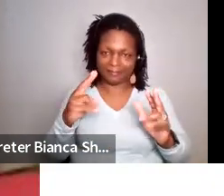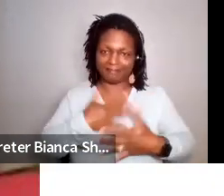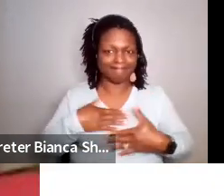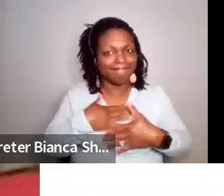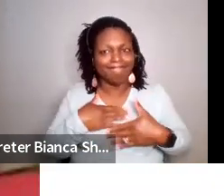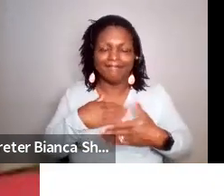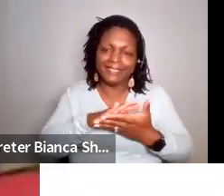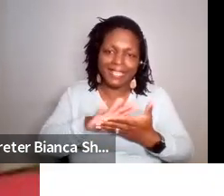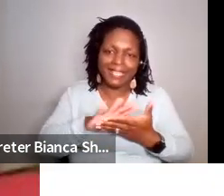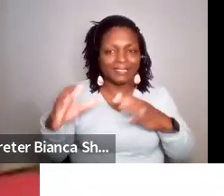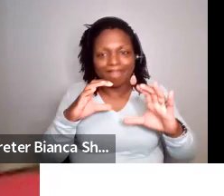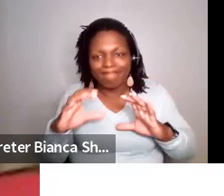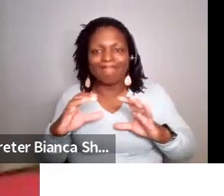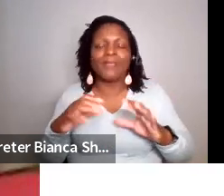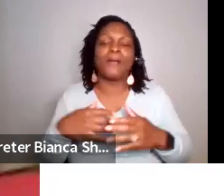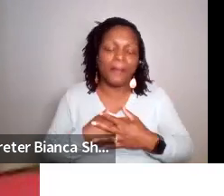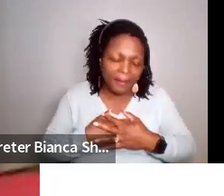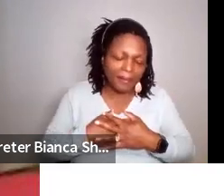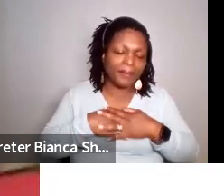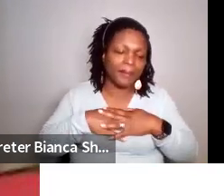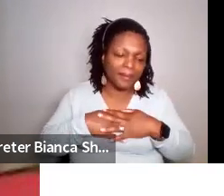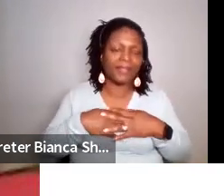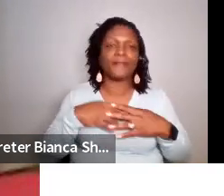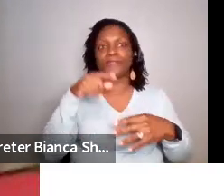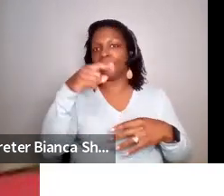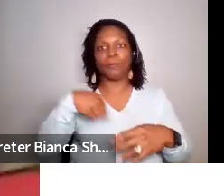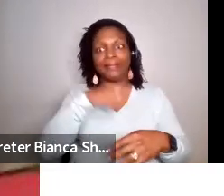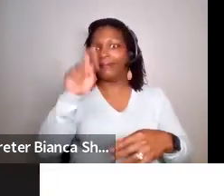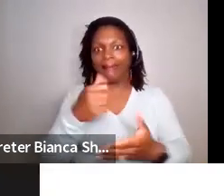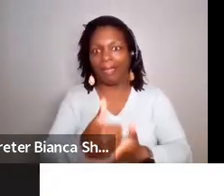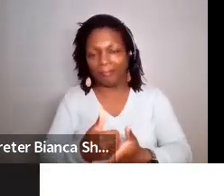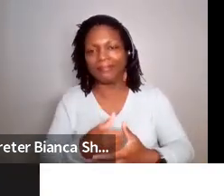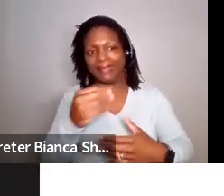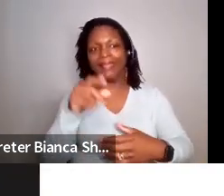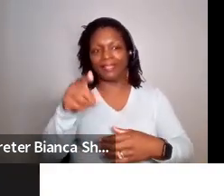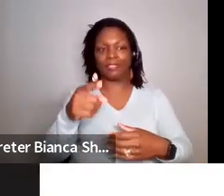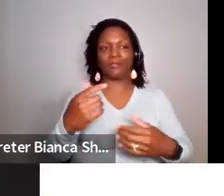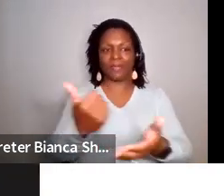And We just needed help, and you came to our rescue.